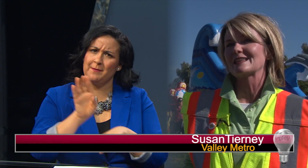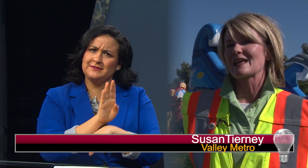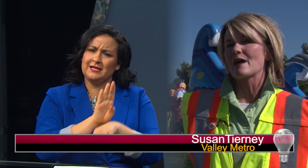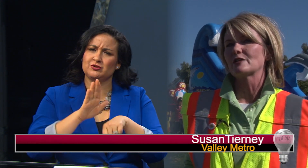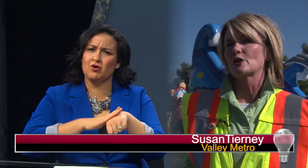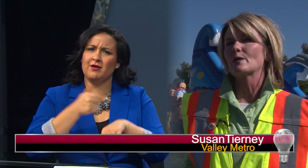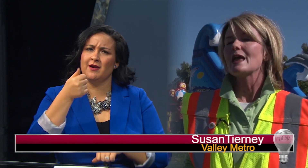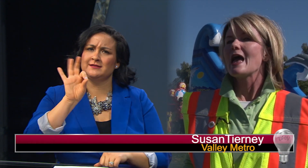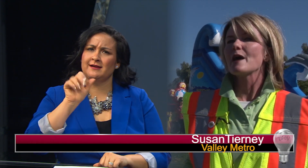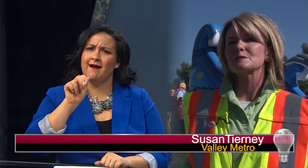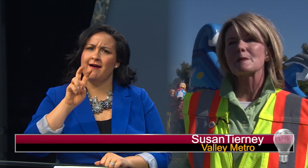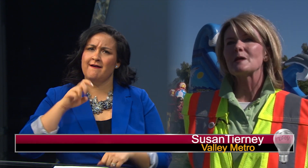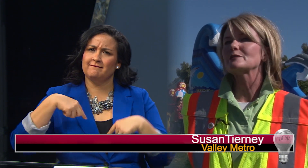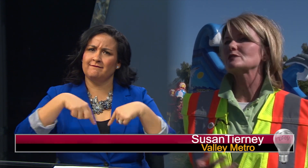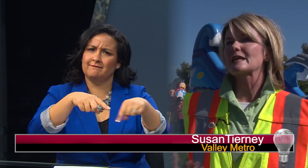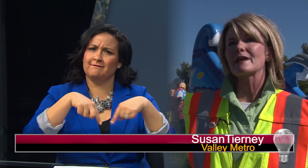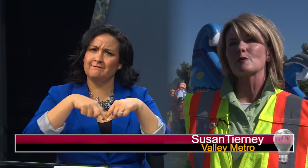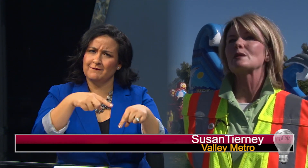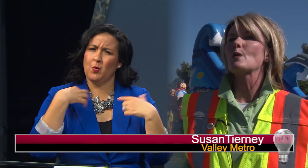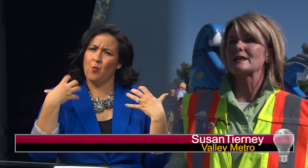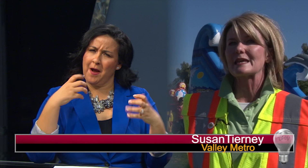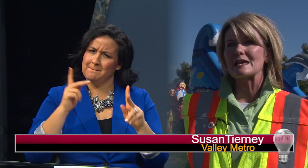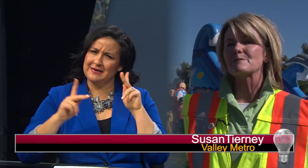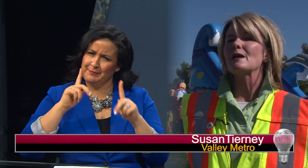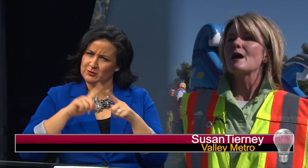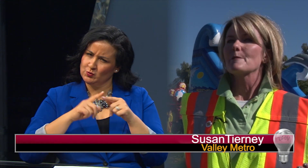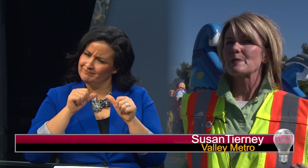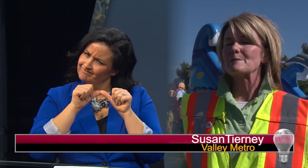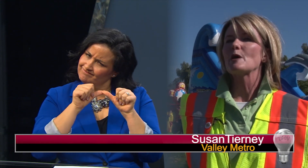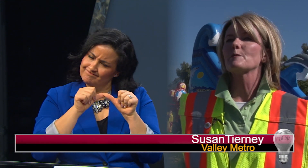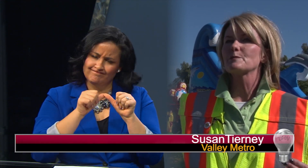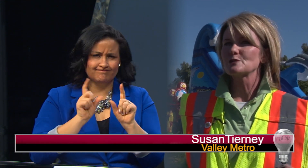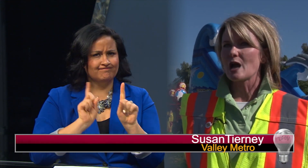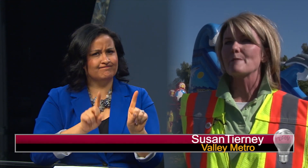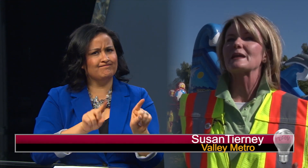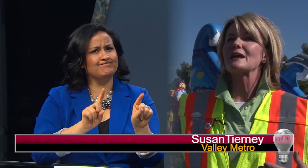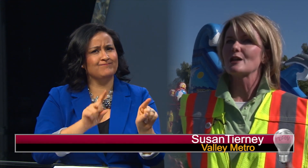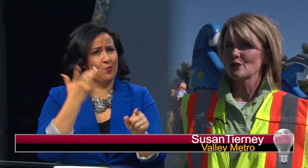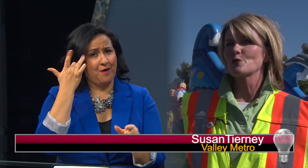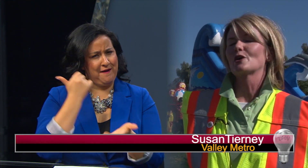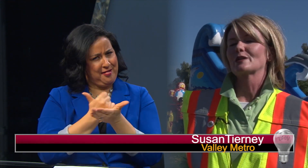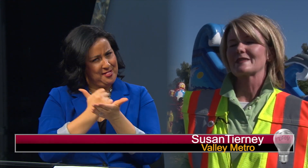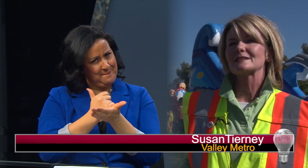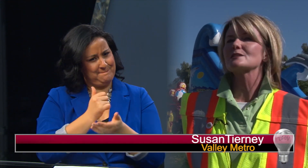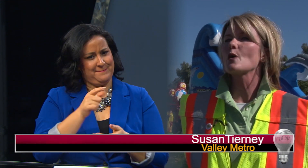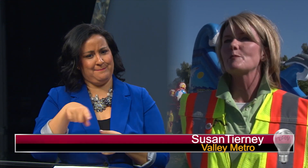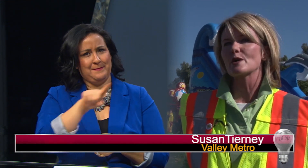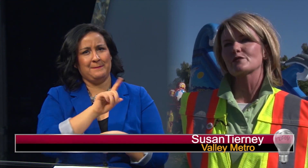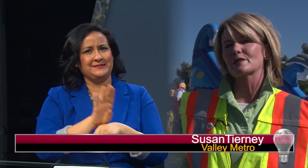AVENUE. IT HELPS PEOPLE UNDERSTAND THAT WE WANT TO KEEP PEOPLE SHOPPING LOCAL. THAT'S